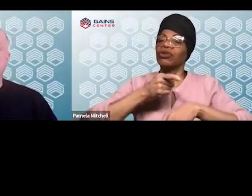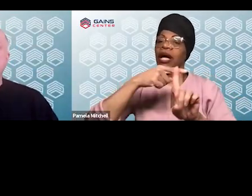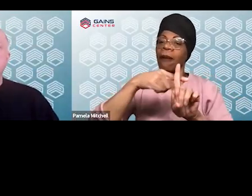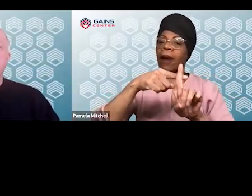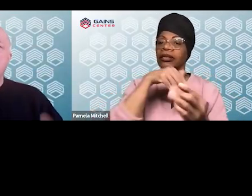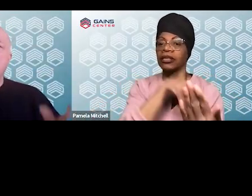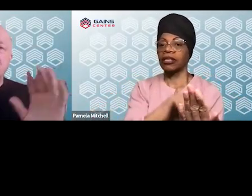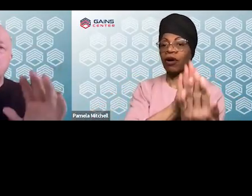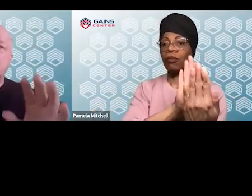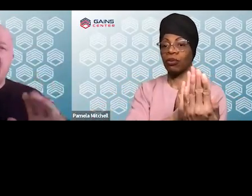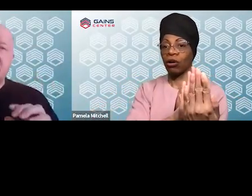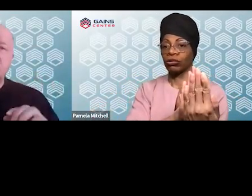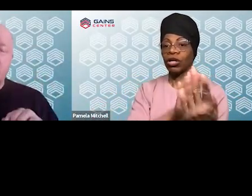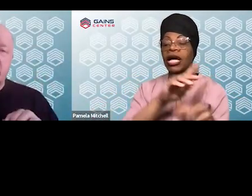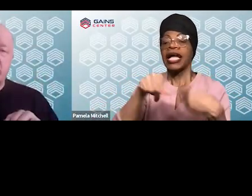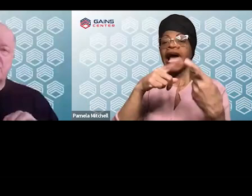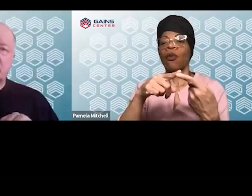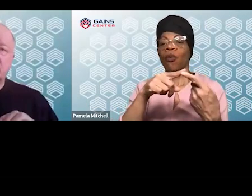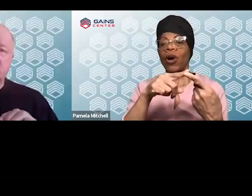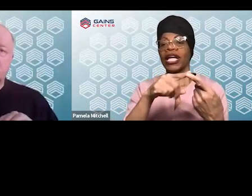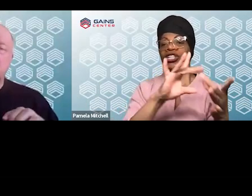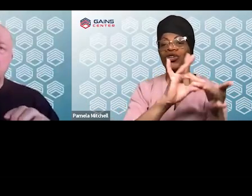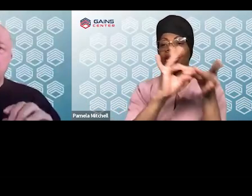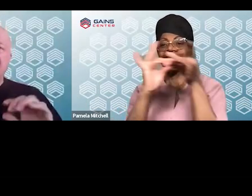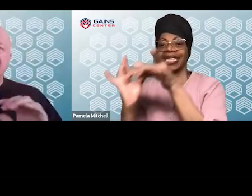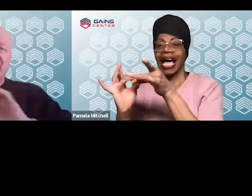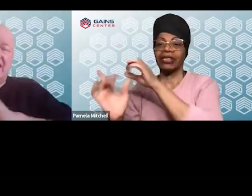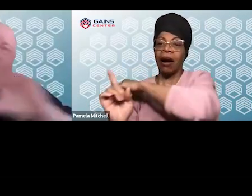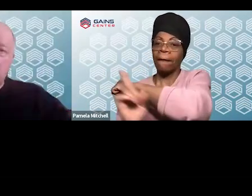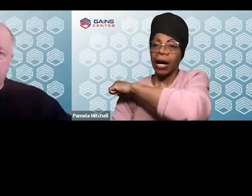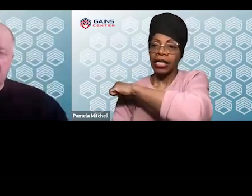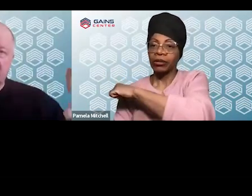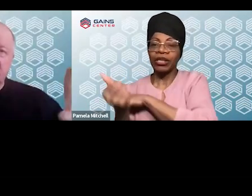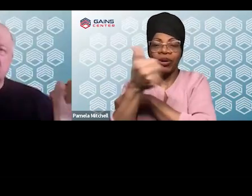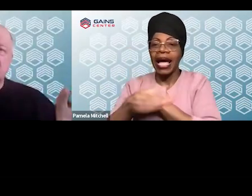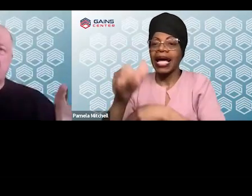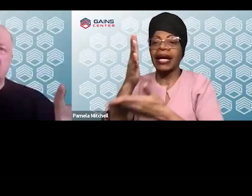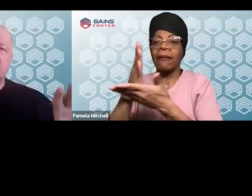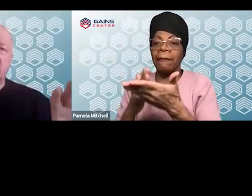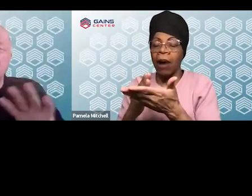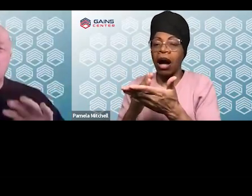And once you attach a punishment to any part of the contingency management,